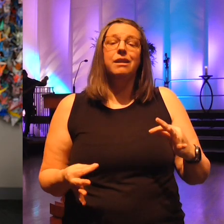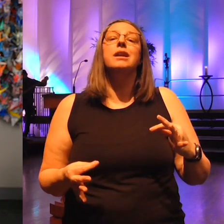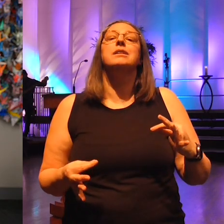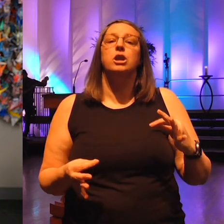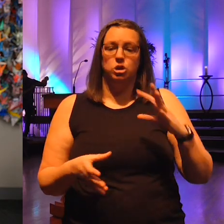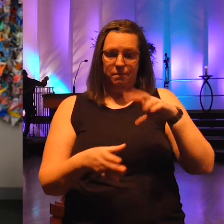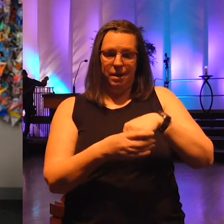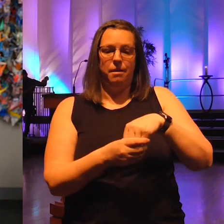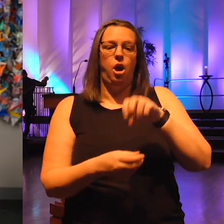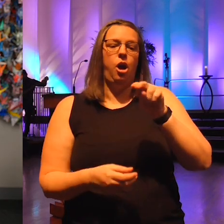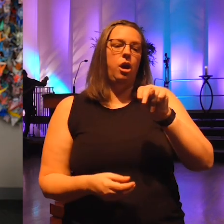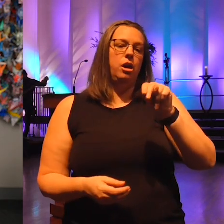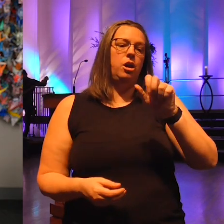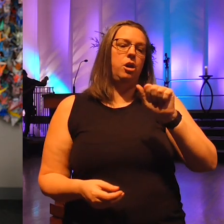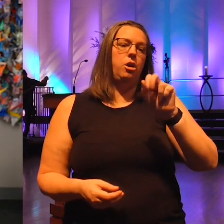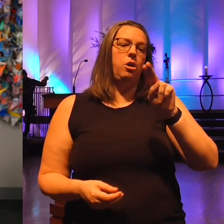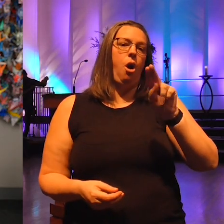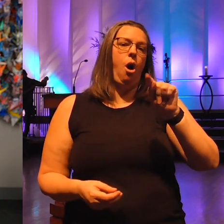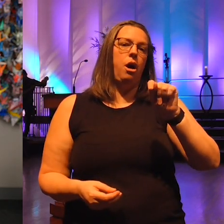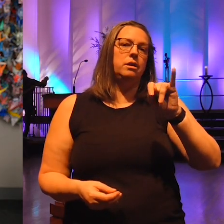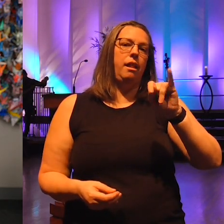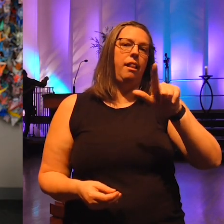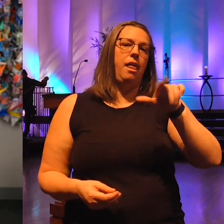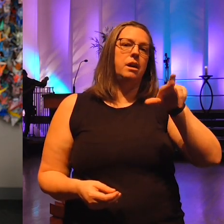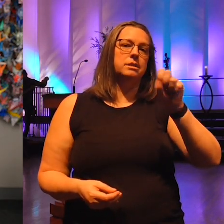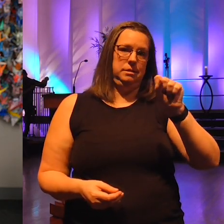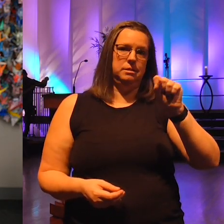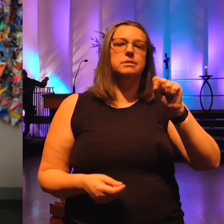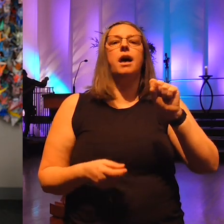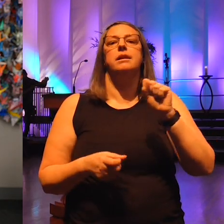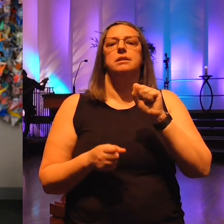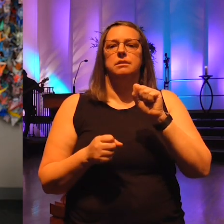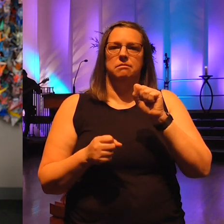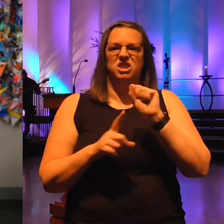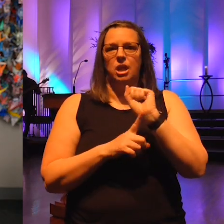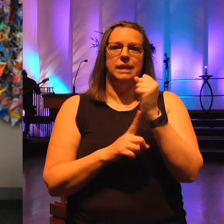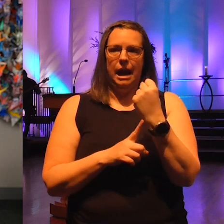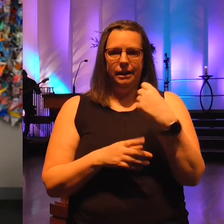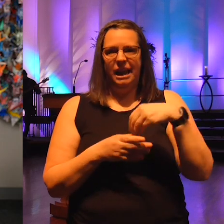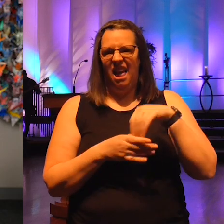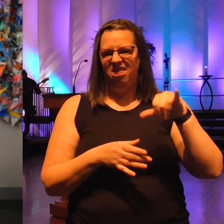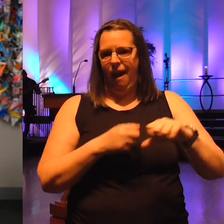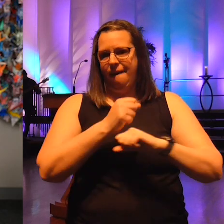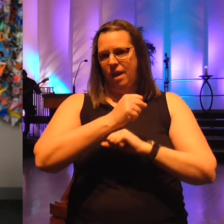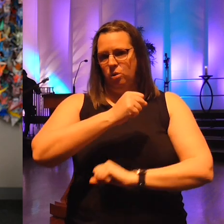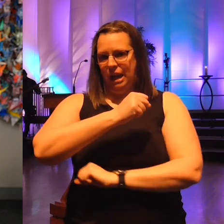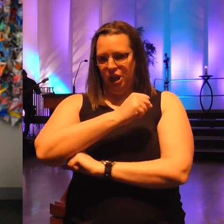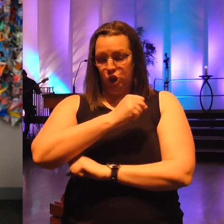Society with in the foundation now the Nautilus Society is simply those whove designated a portion